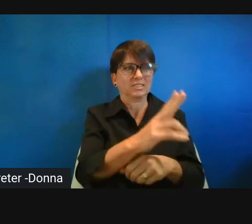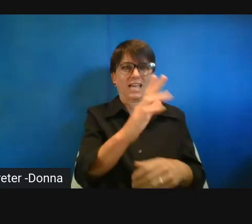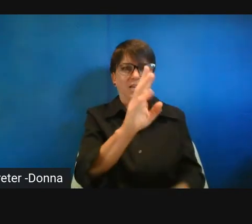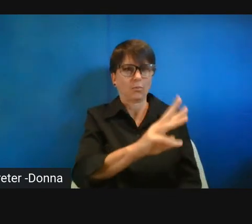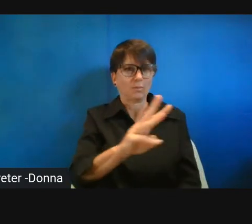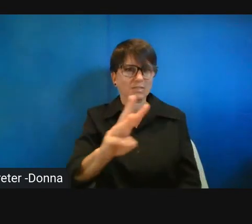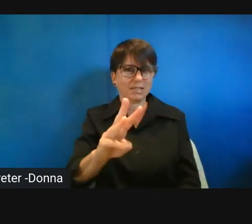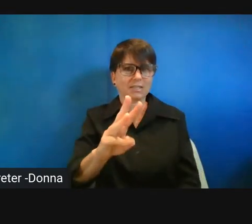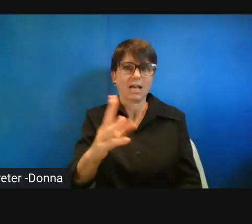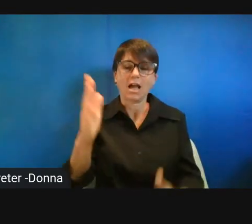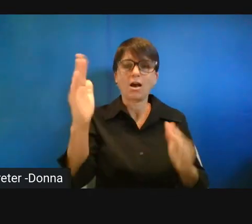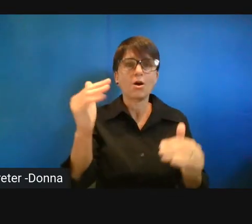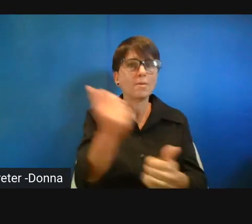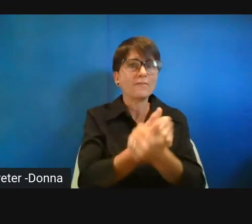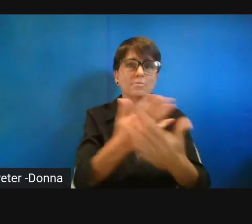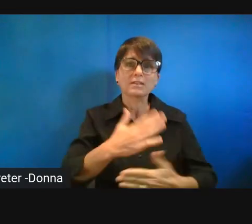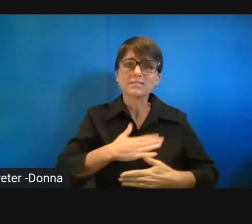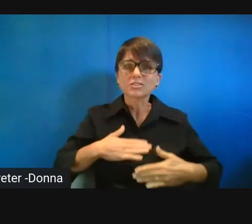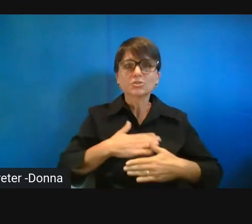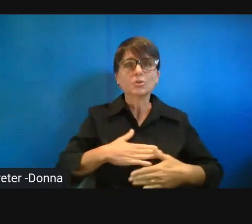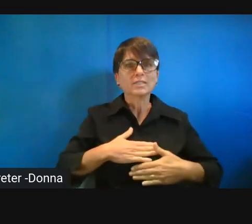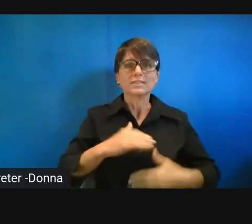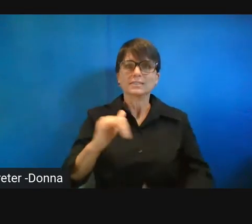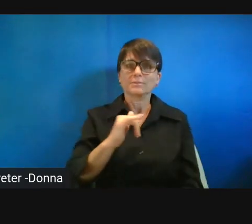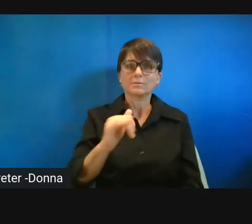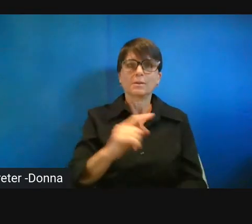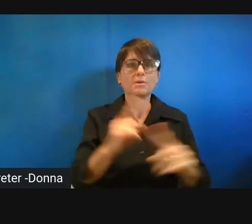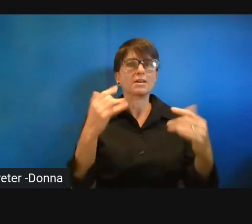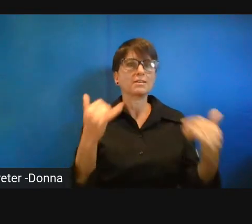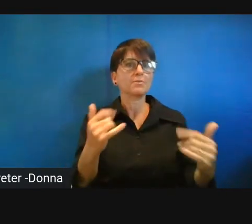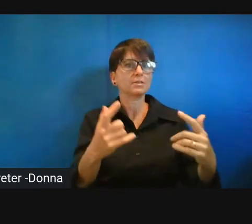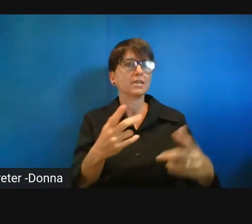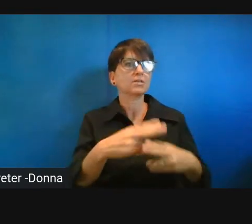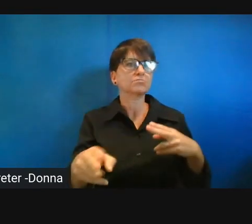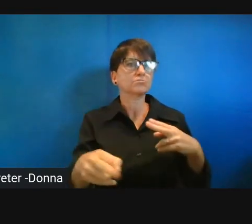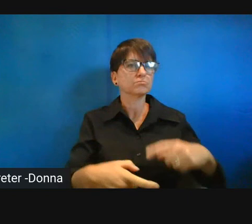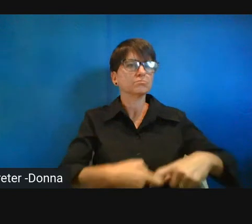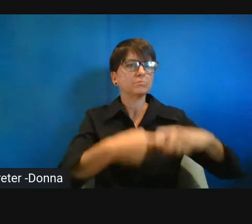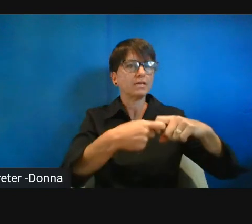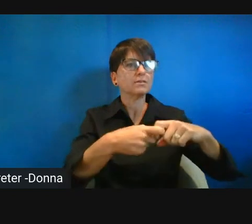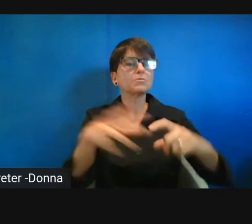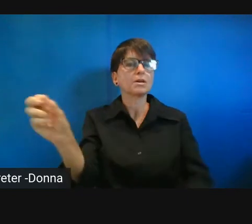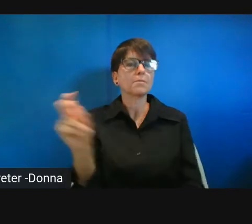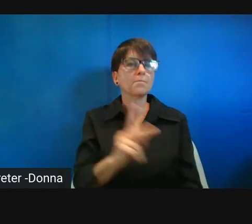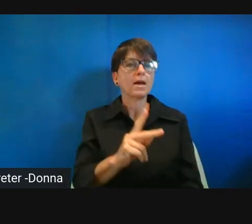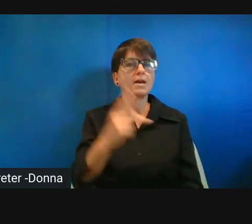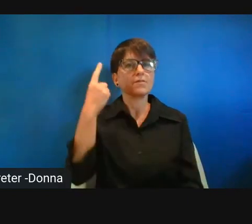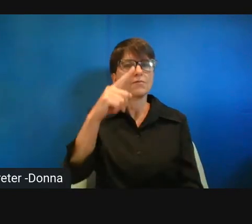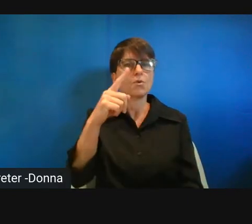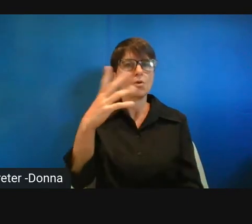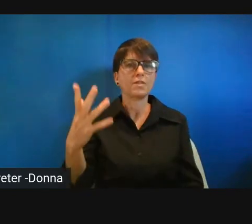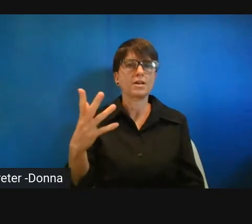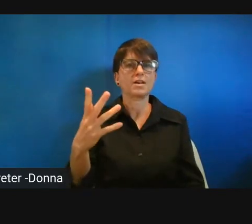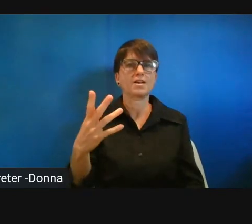I hope everyone enjoyed that as much as I did. We're going to take a quick break and we'll be coming back for the lightning rounds. My name is Devin Egger.